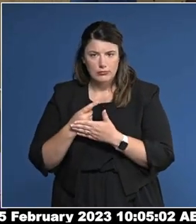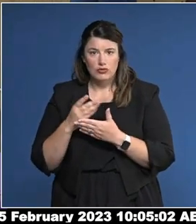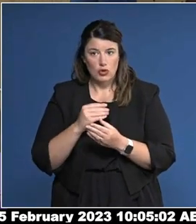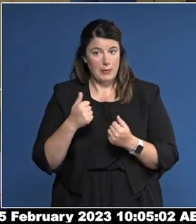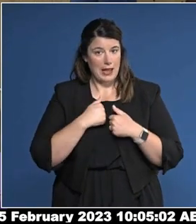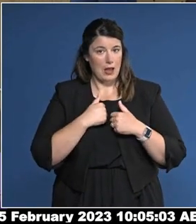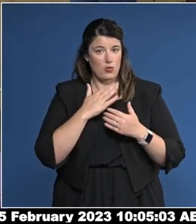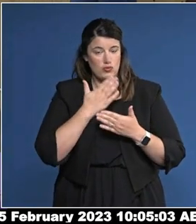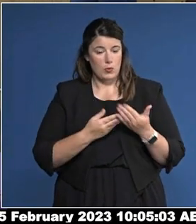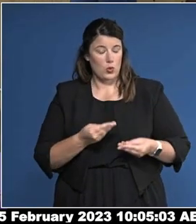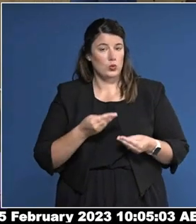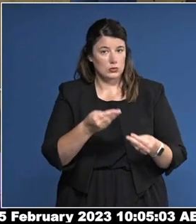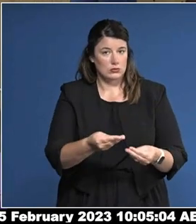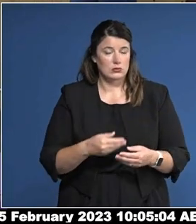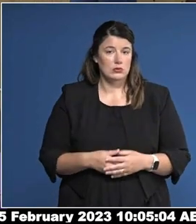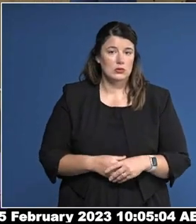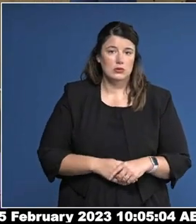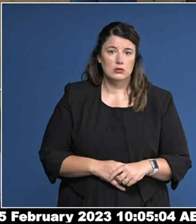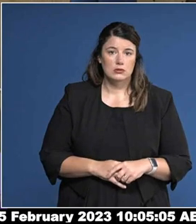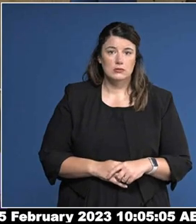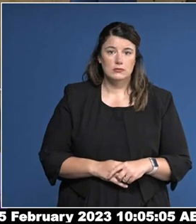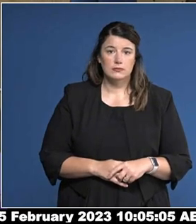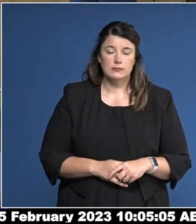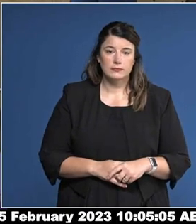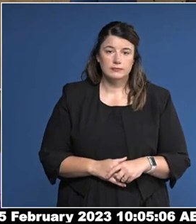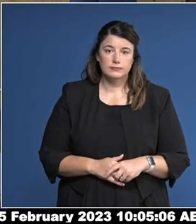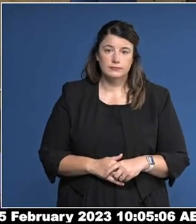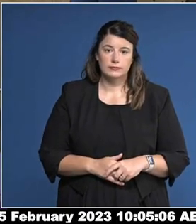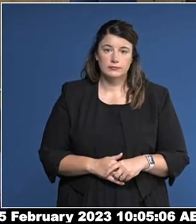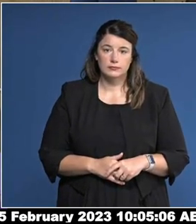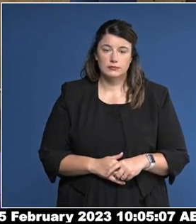I also want to make it clear that I have no intention of traversing the particular issues